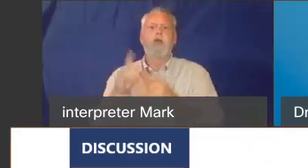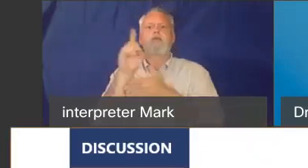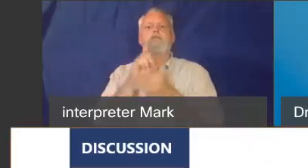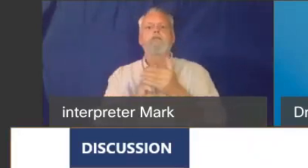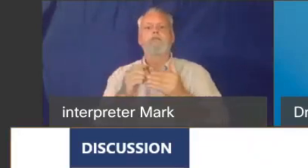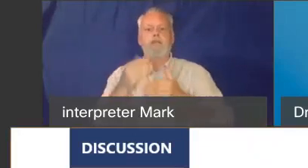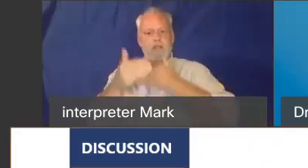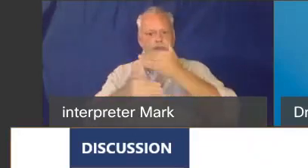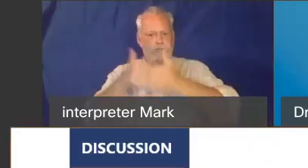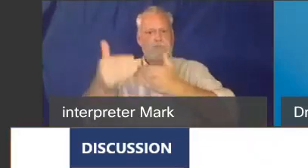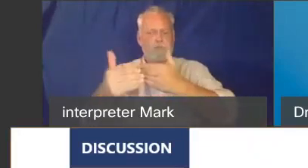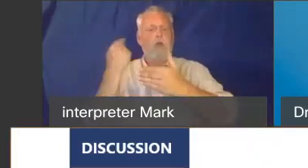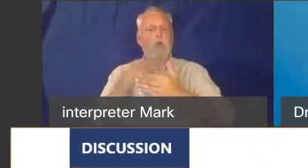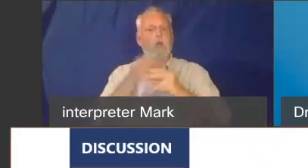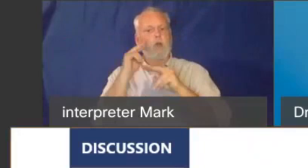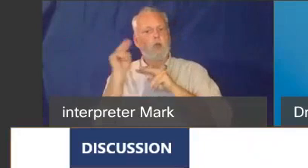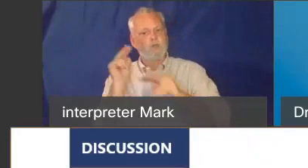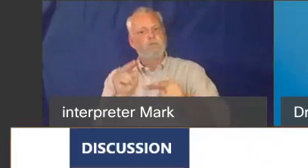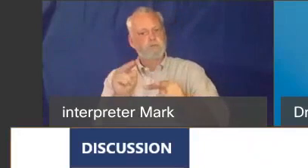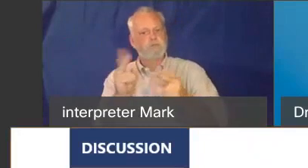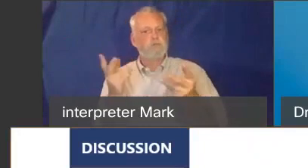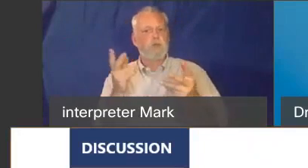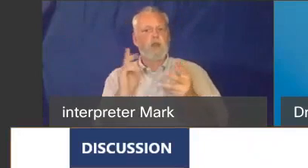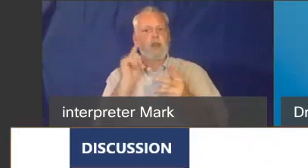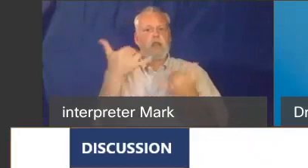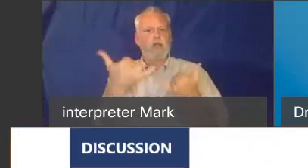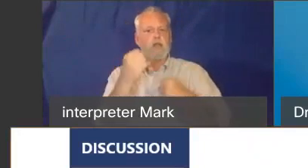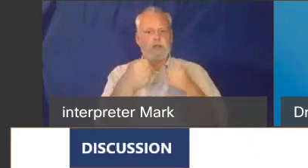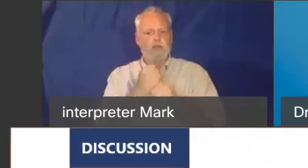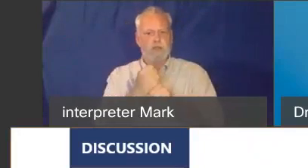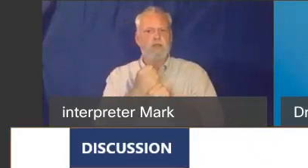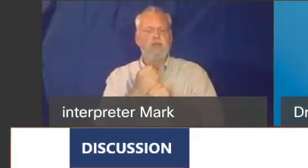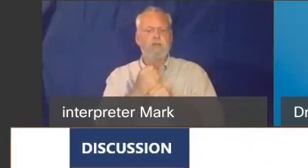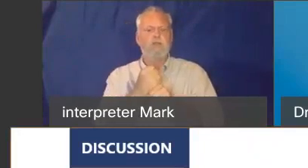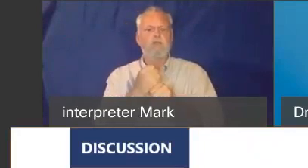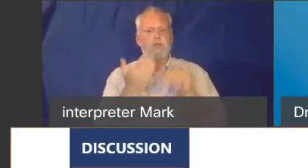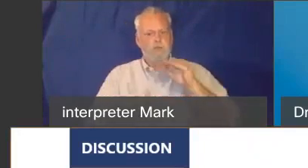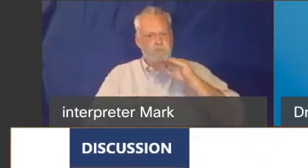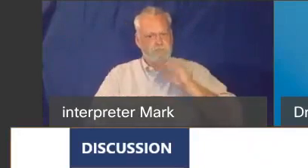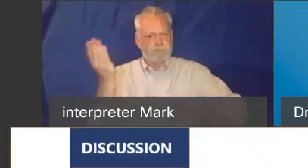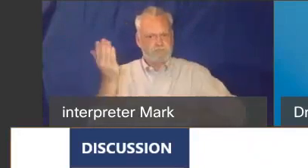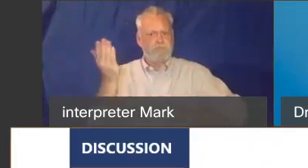Uh, we are looking for later this year to execute the, the striking.